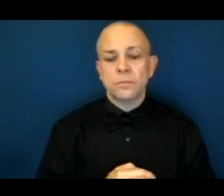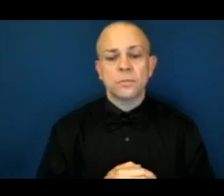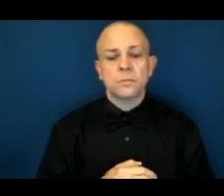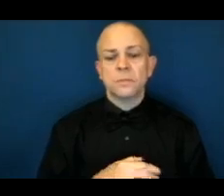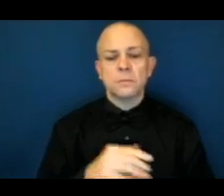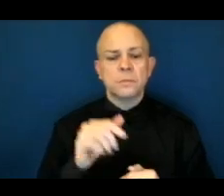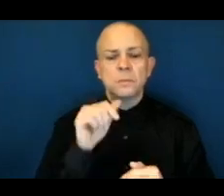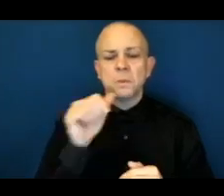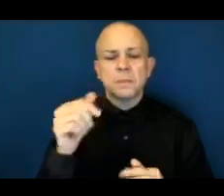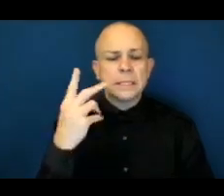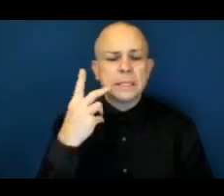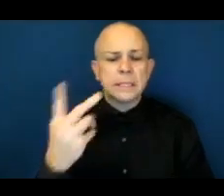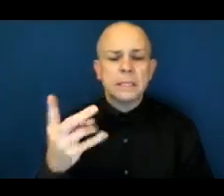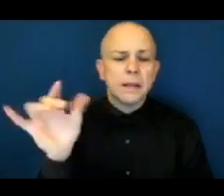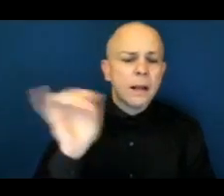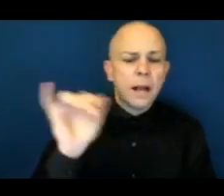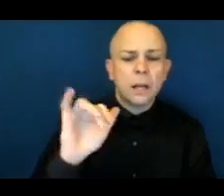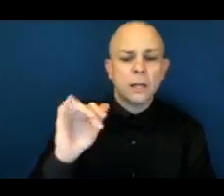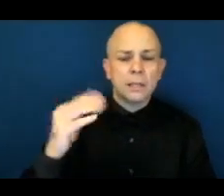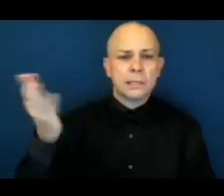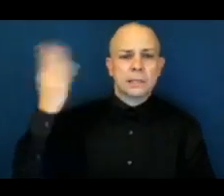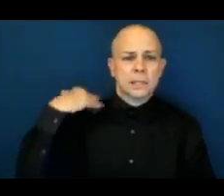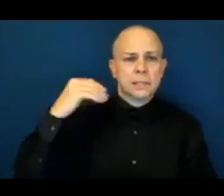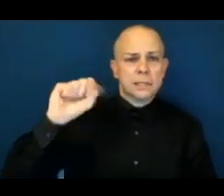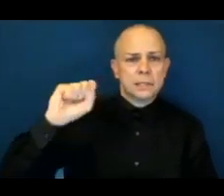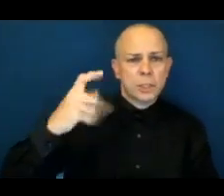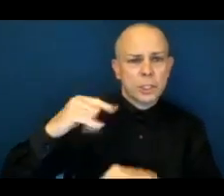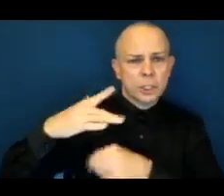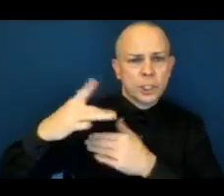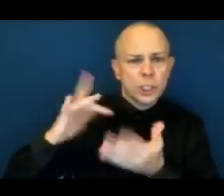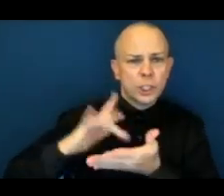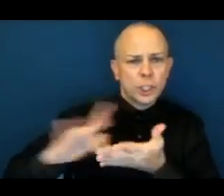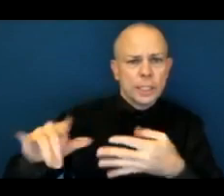the great news is i do not see anything like that on the horizon